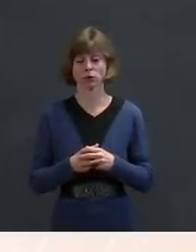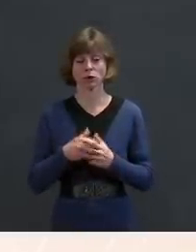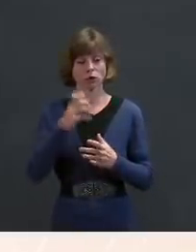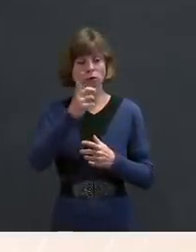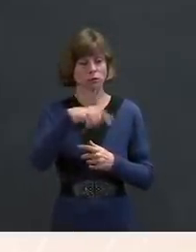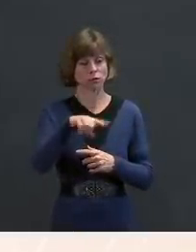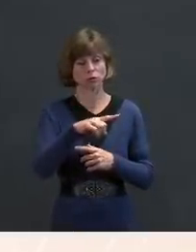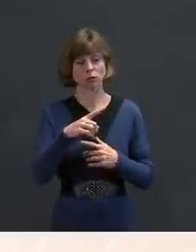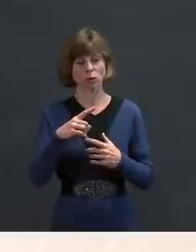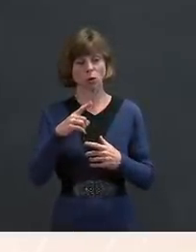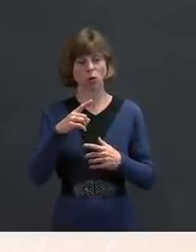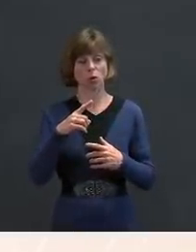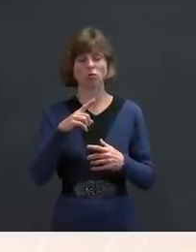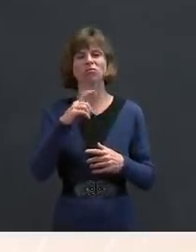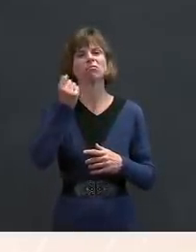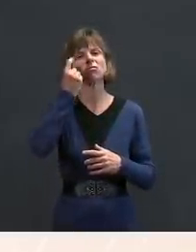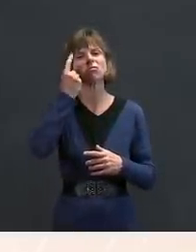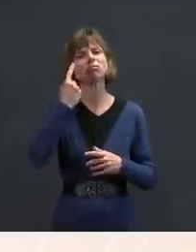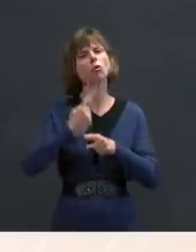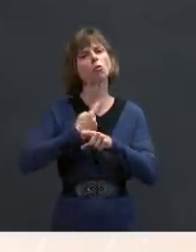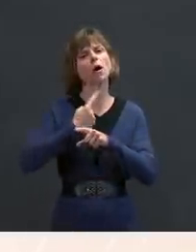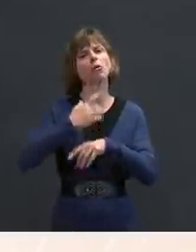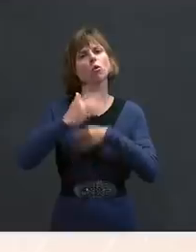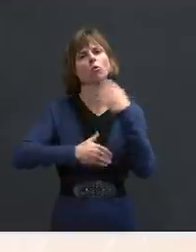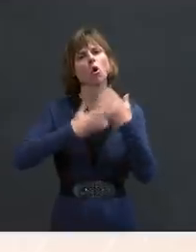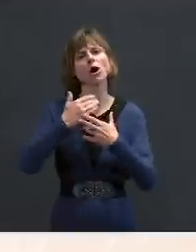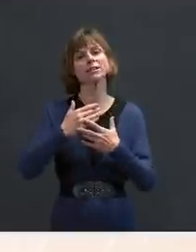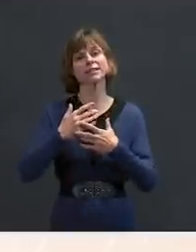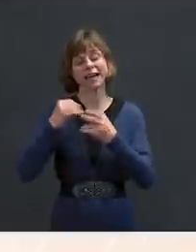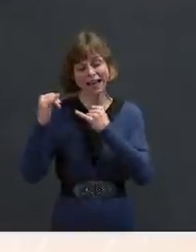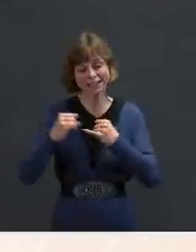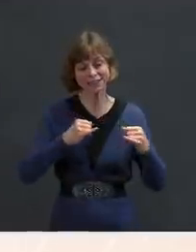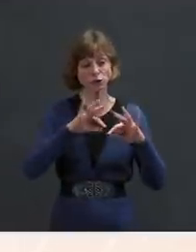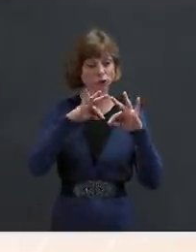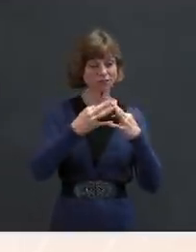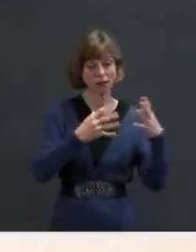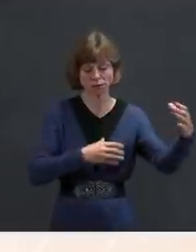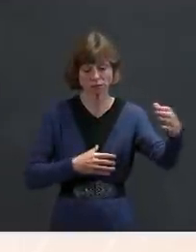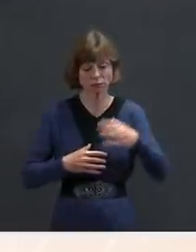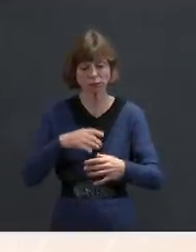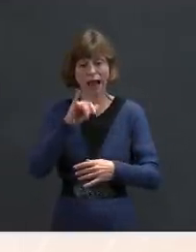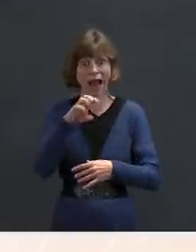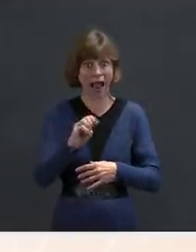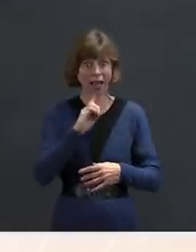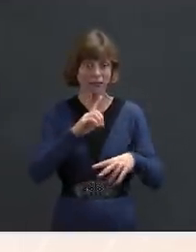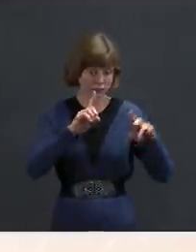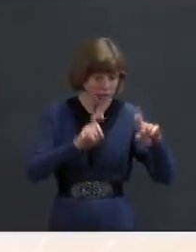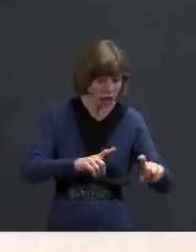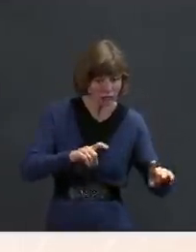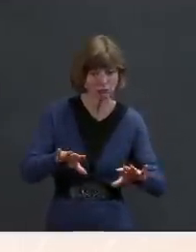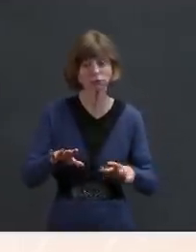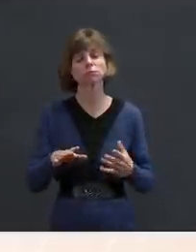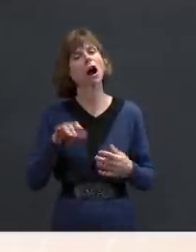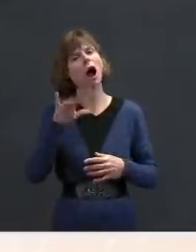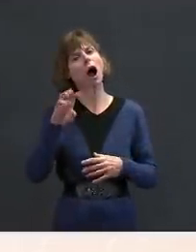are brought into ICE custody. They are tested. ICE has the capability to test them;